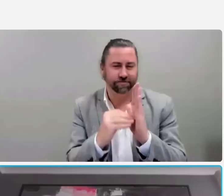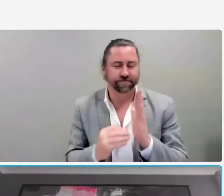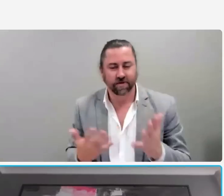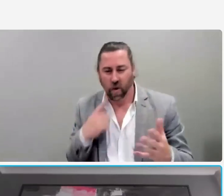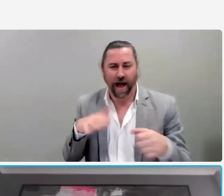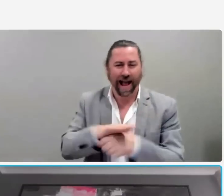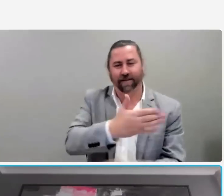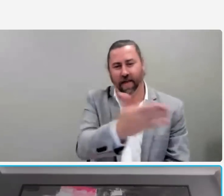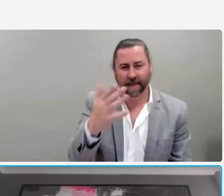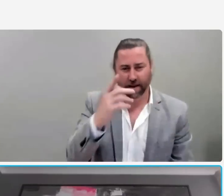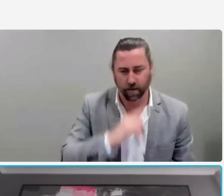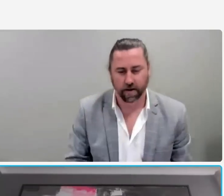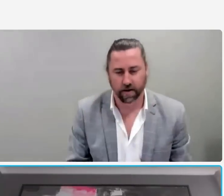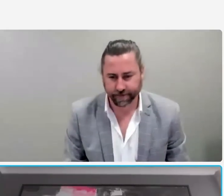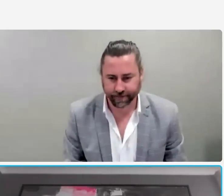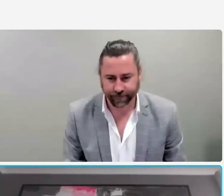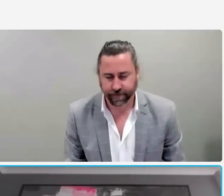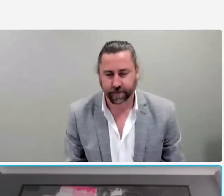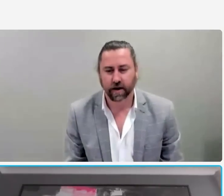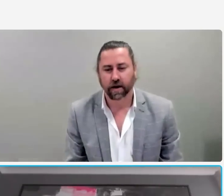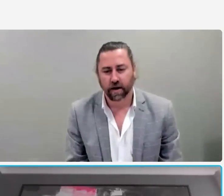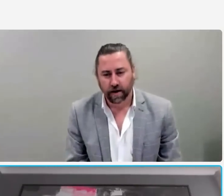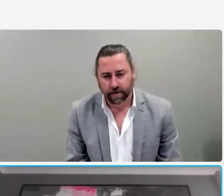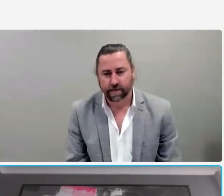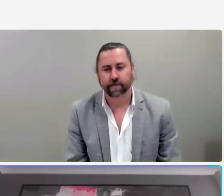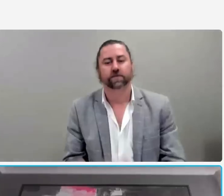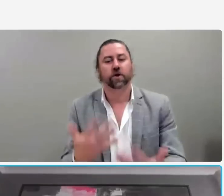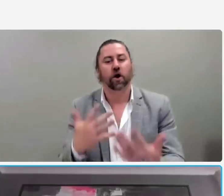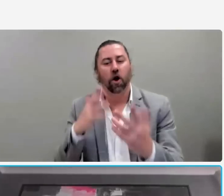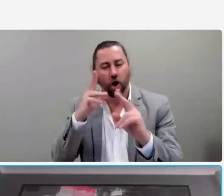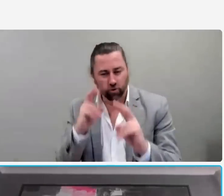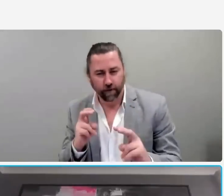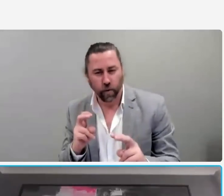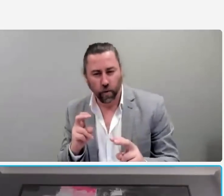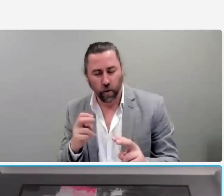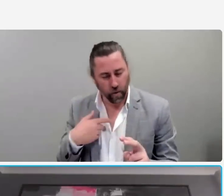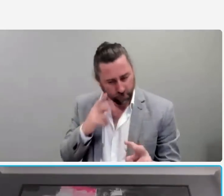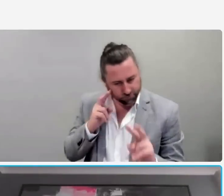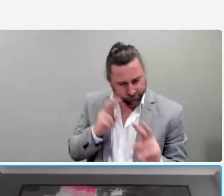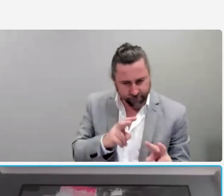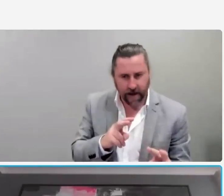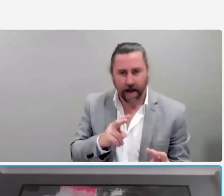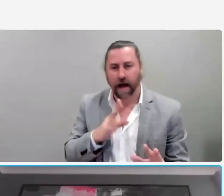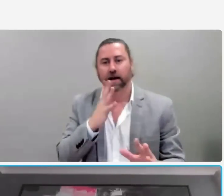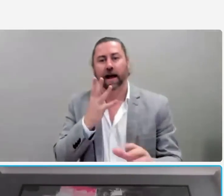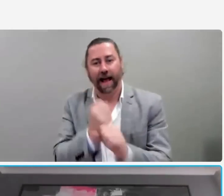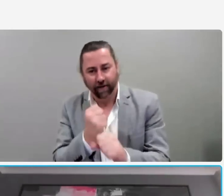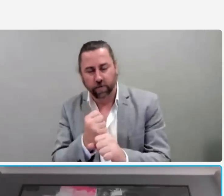specificity of expectation a review of standards has also been looked to progress Government's commitment to harmonise regulation across aged care,